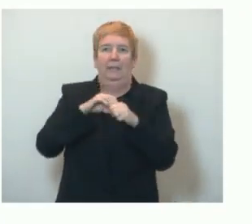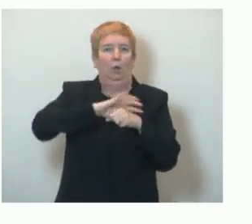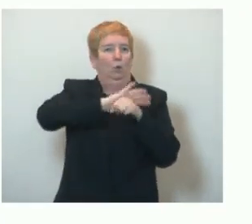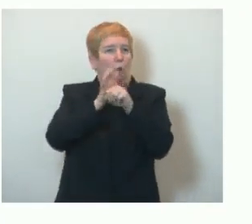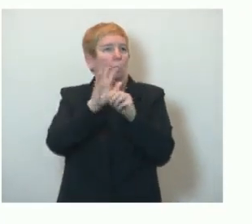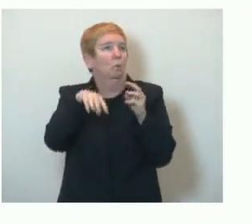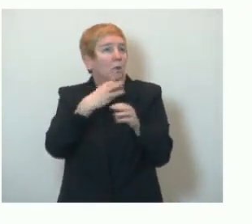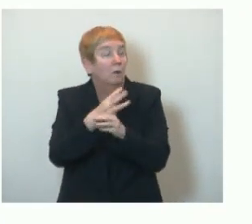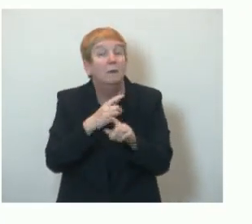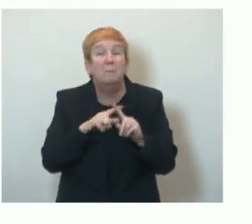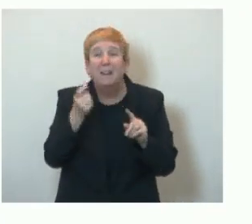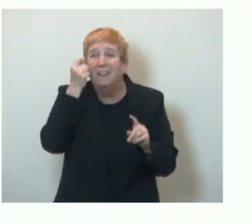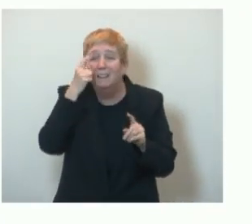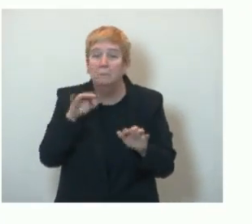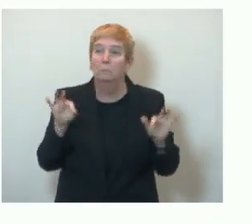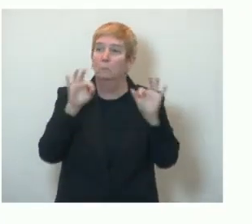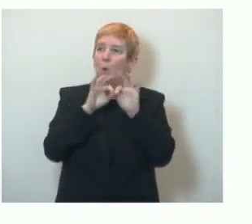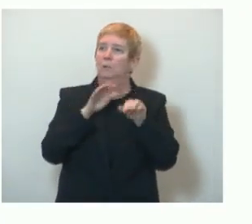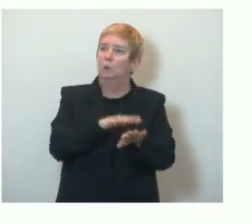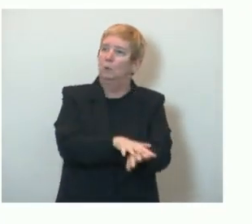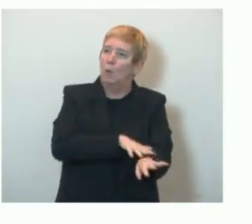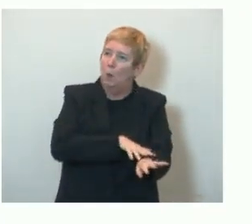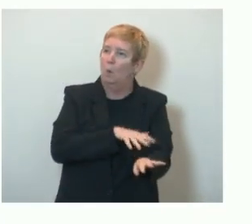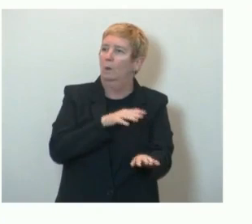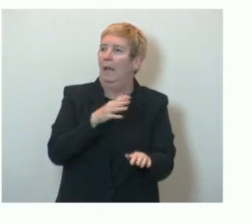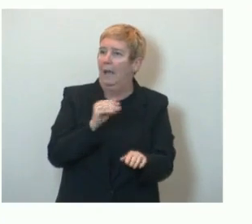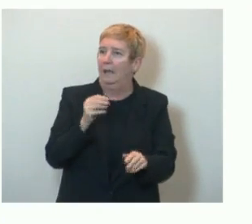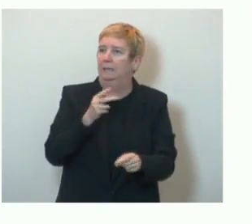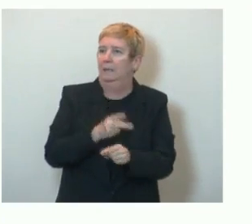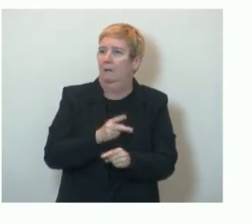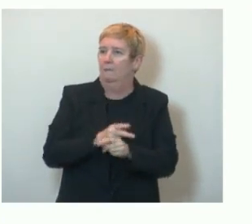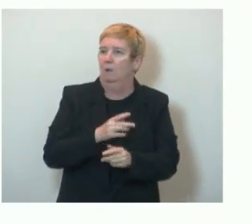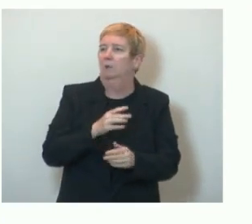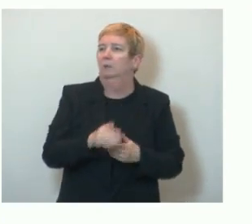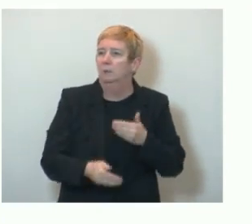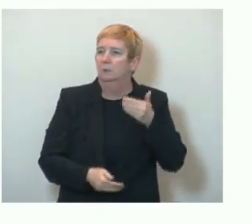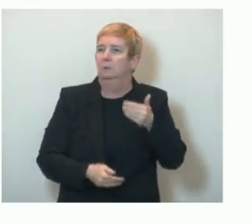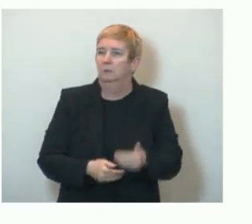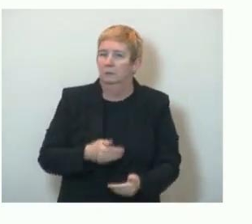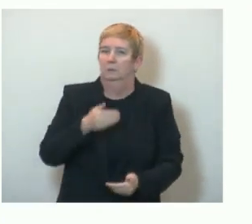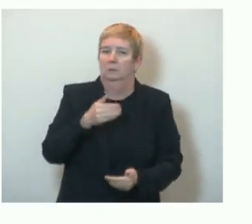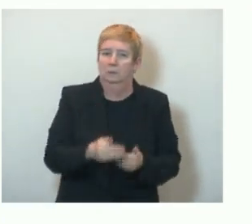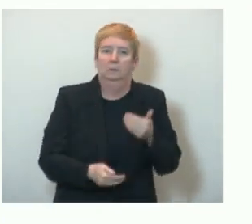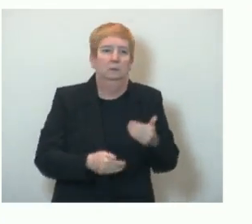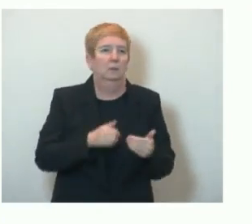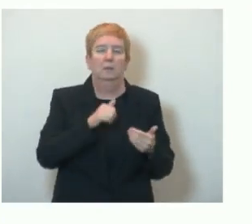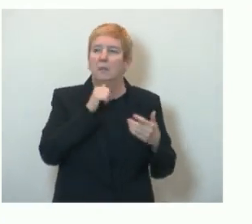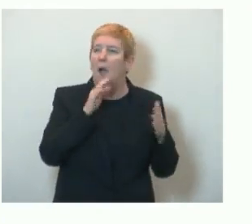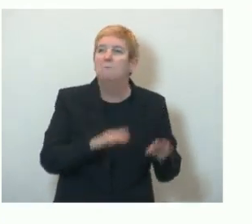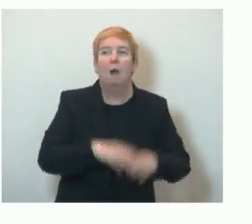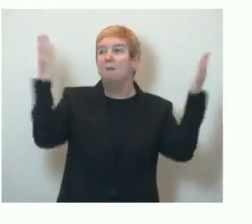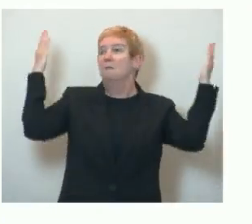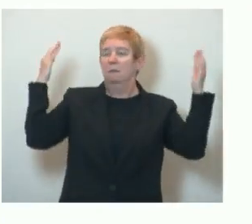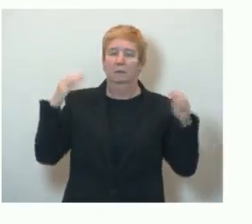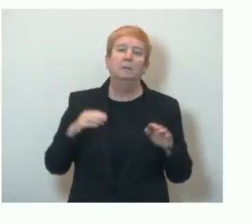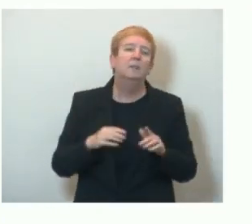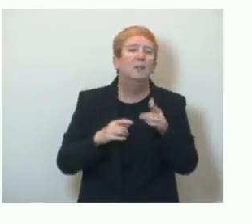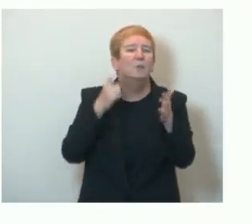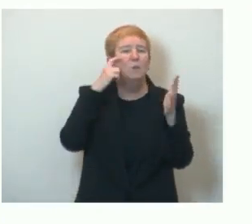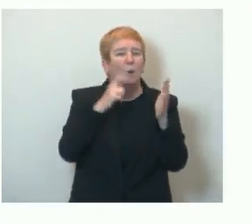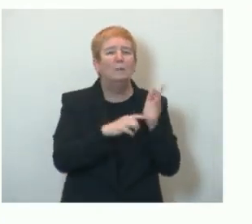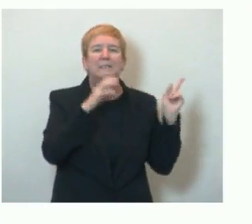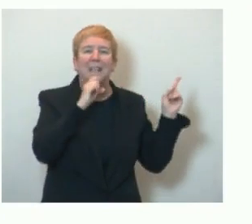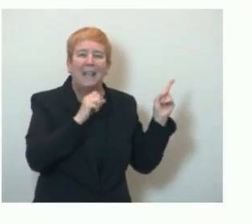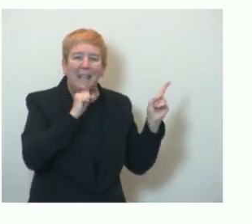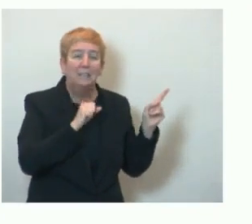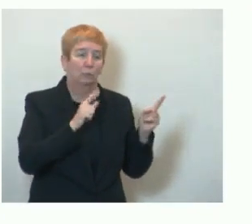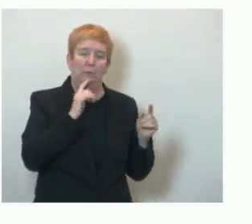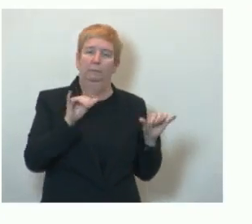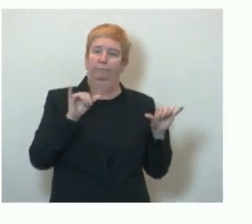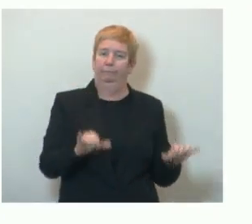WE HAVE TO LEARN HOW TO LIVE IN THE POSITIVE WORLD AND TAKE THOSE STEPS, BUT WE ALSO HAVE TO DO IT SLOWLY AND CAREFULLY IF I COULD HAVE THE NEXT SLIDE.